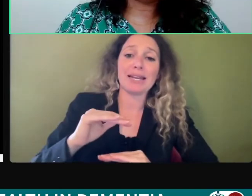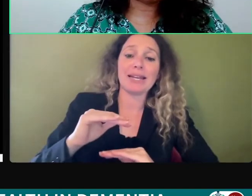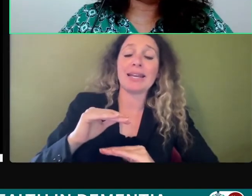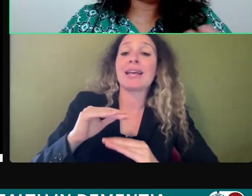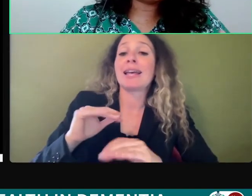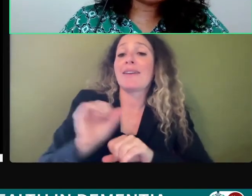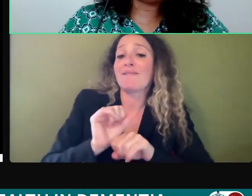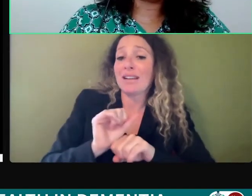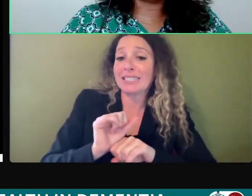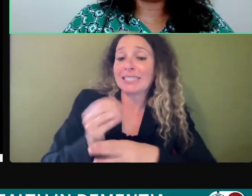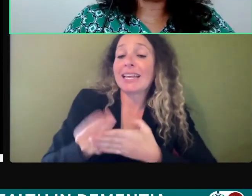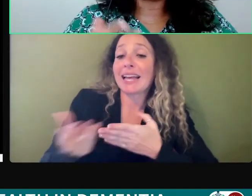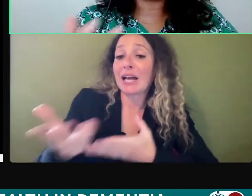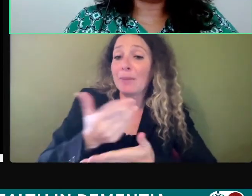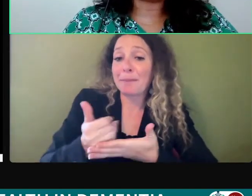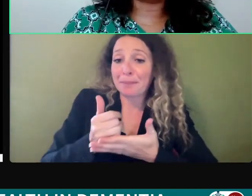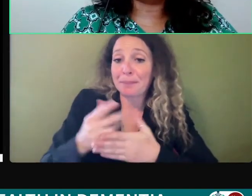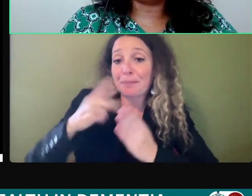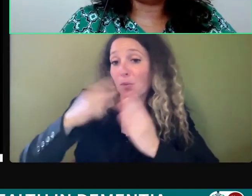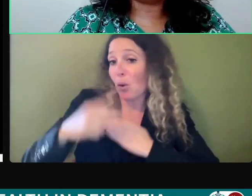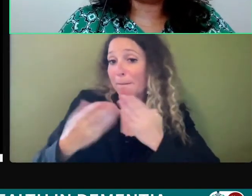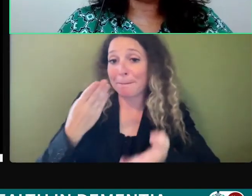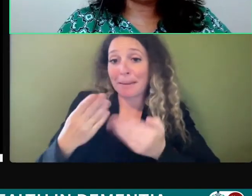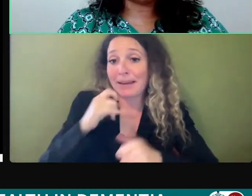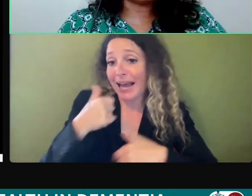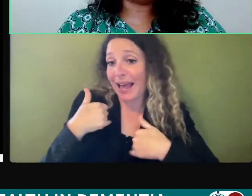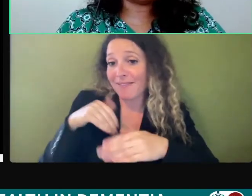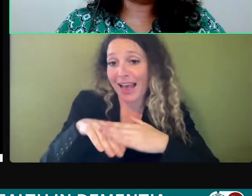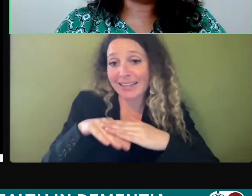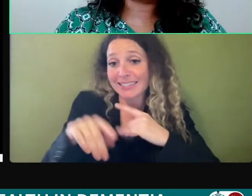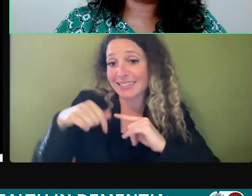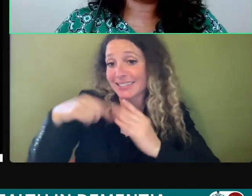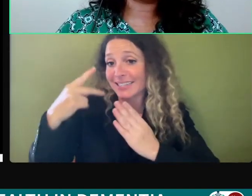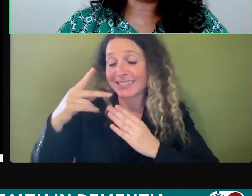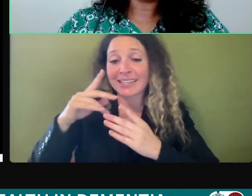and so programs, they might not have access to these devices, there is in fact a digital divide.